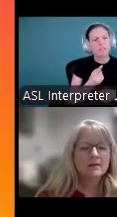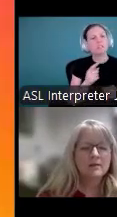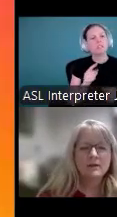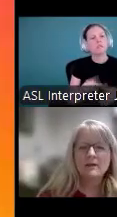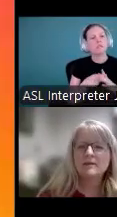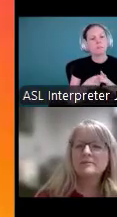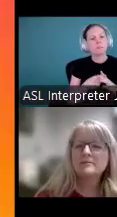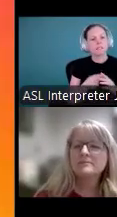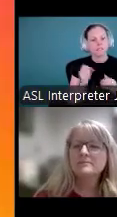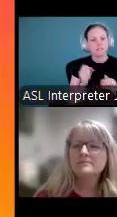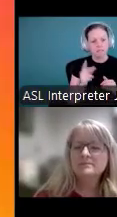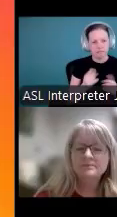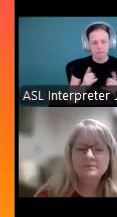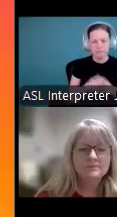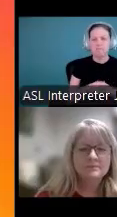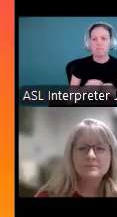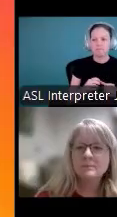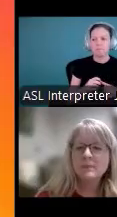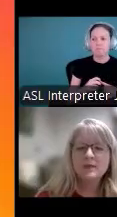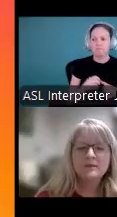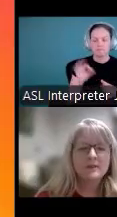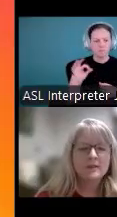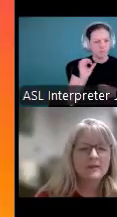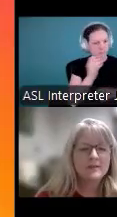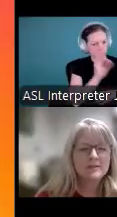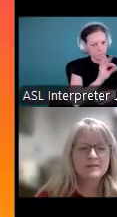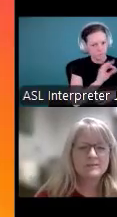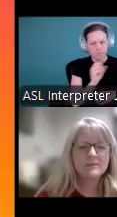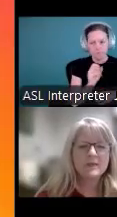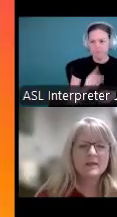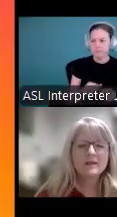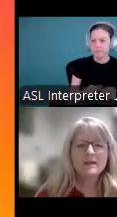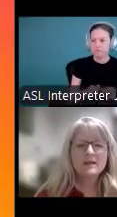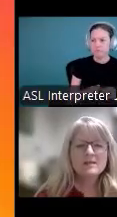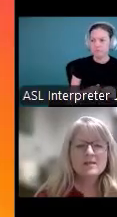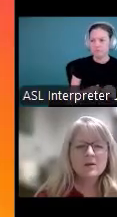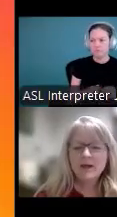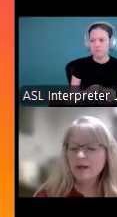Rebecca Foster: Okay, does that look how it should? Janel Preston: Yep. Rebecca Foster: Perfect, perfect. All right. So, hi